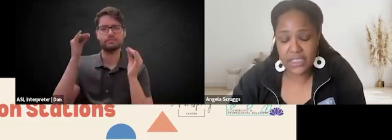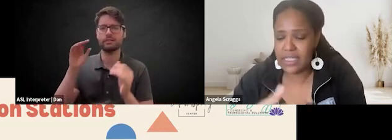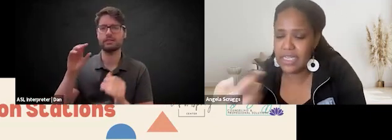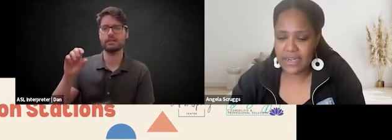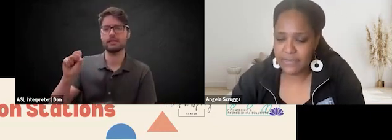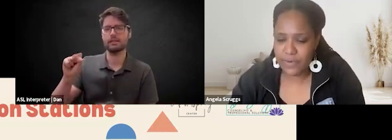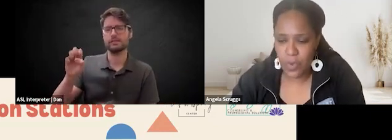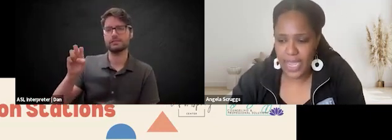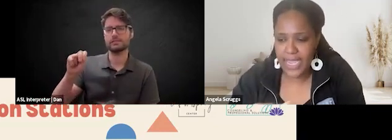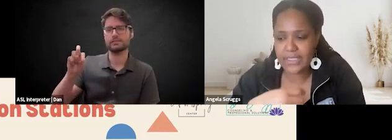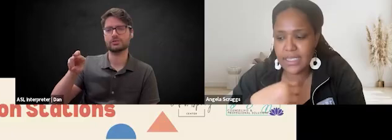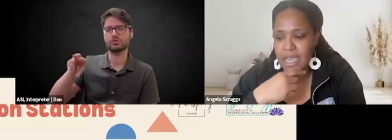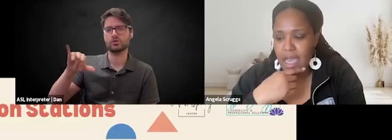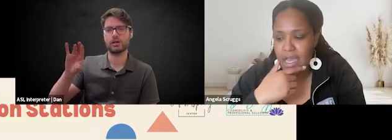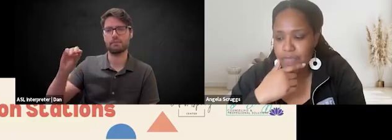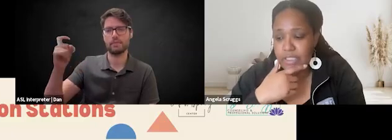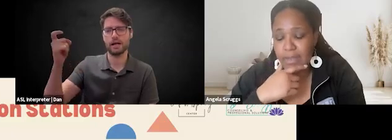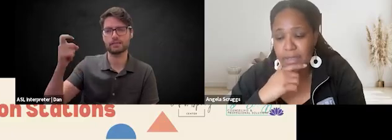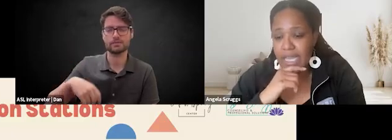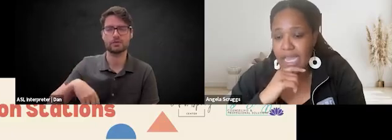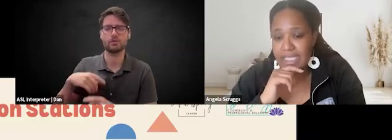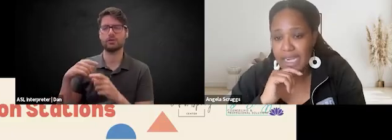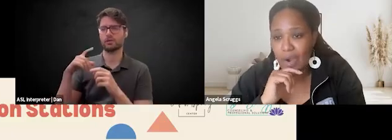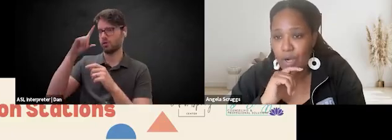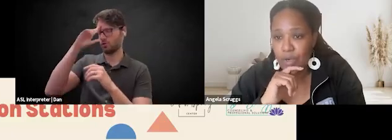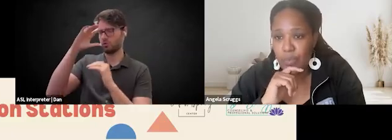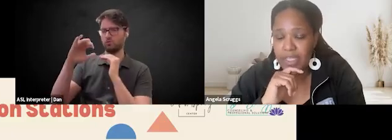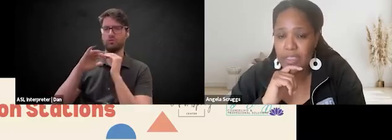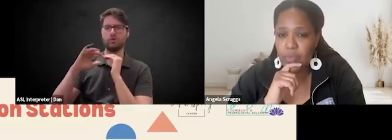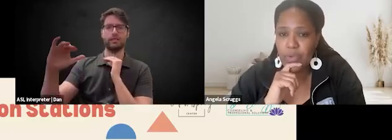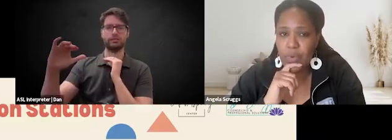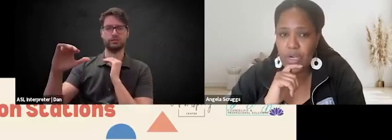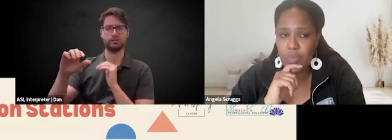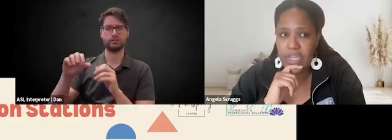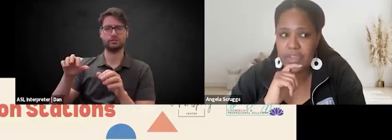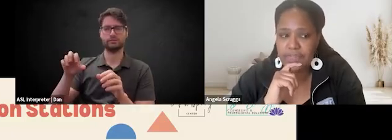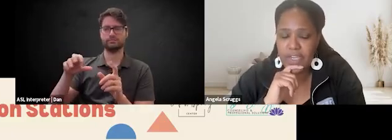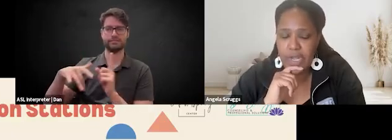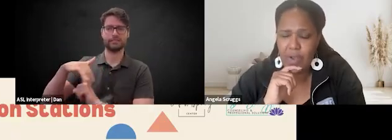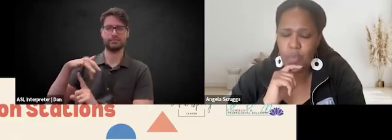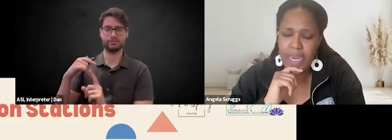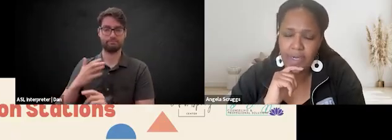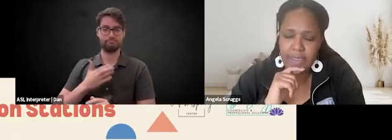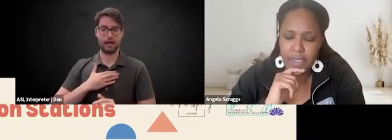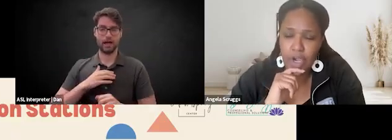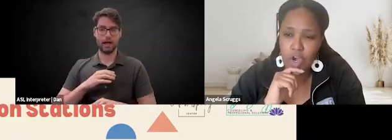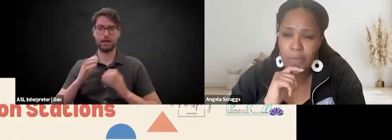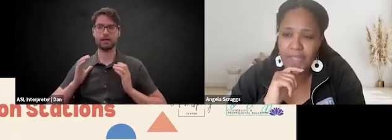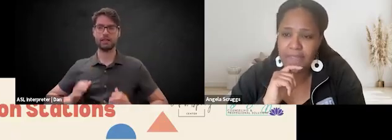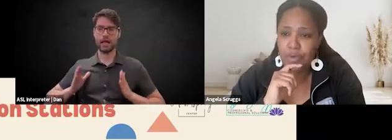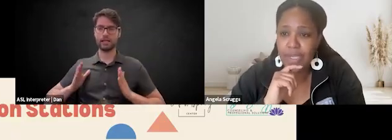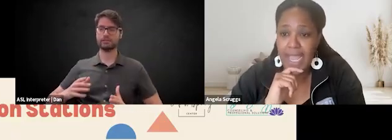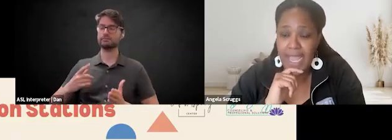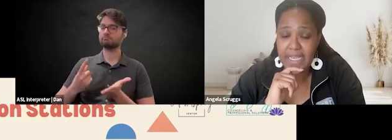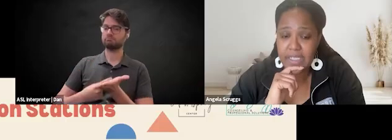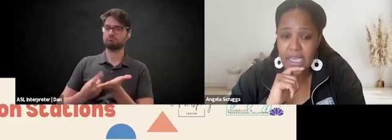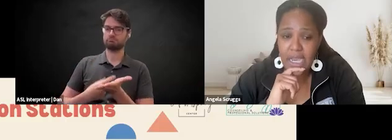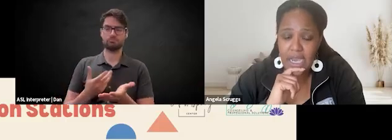It can look a lot of different ways. Uh... for some clients that I work with, we work with, figure it out where in their home can they create,